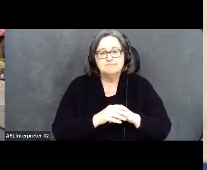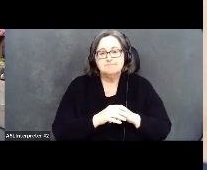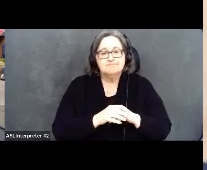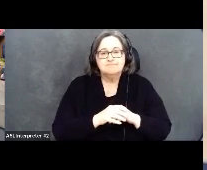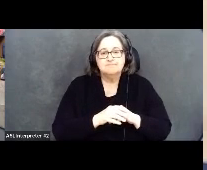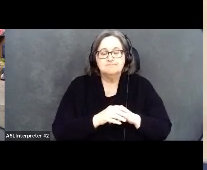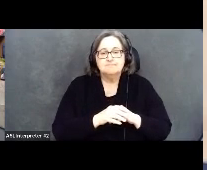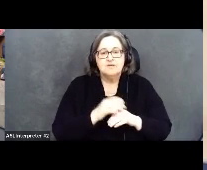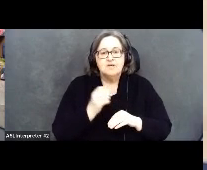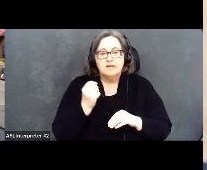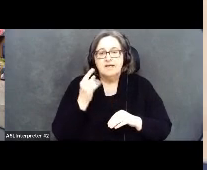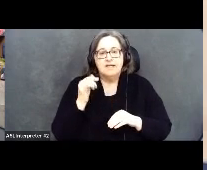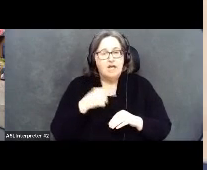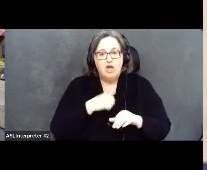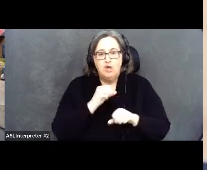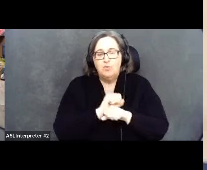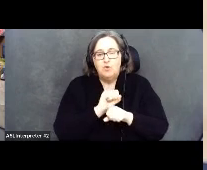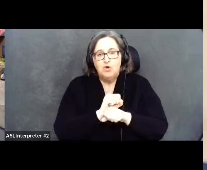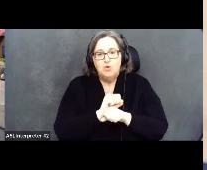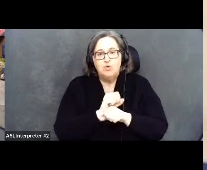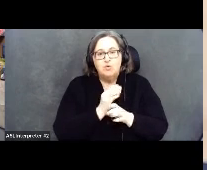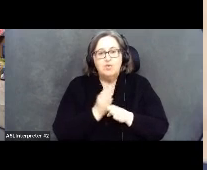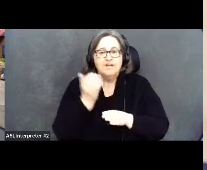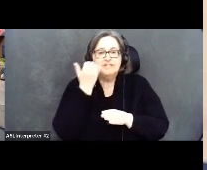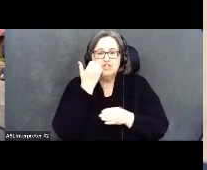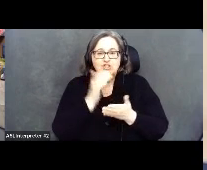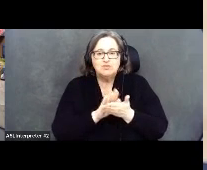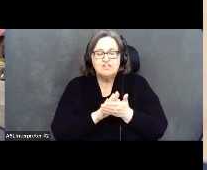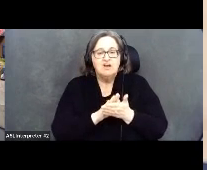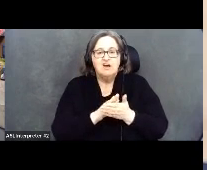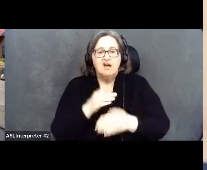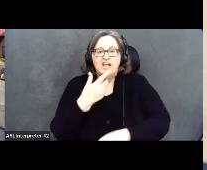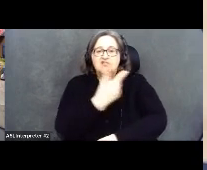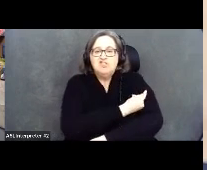I get it. I work in a dental school. I give shots to everybody else all day.